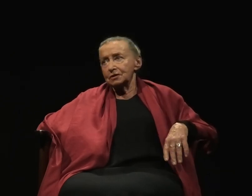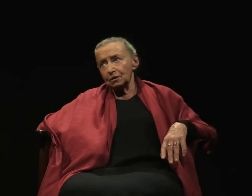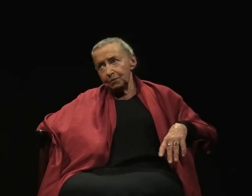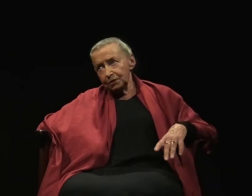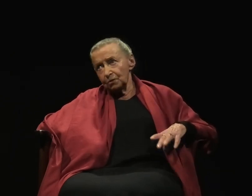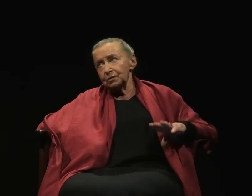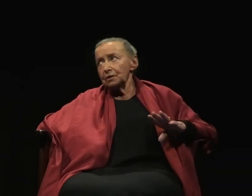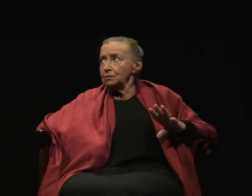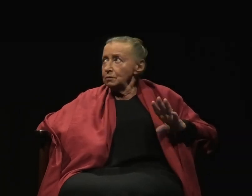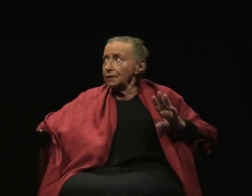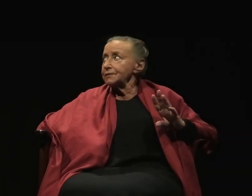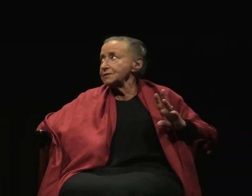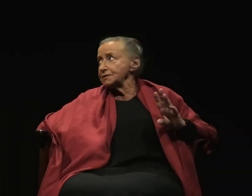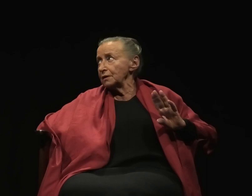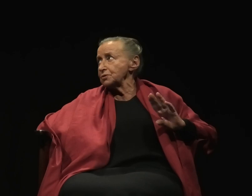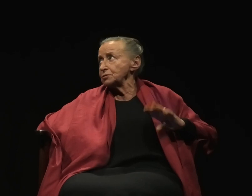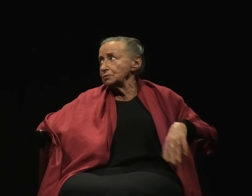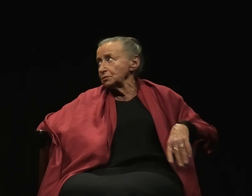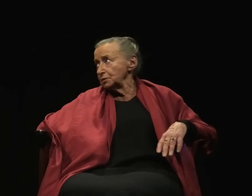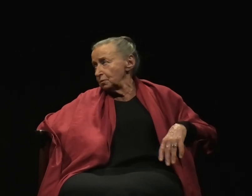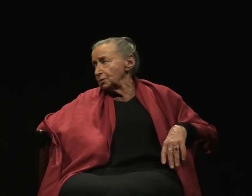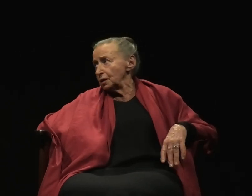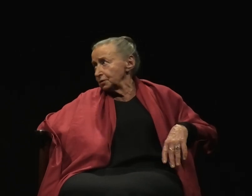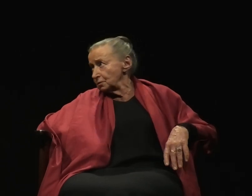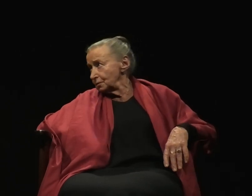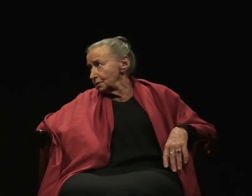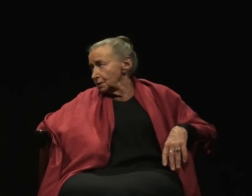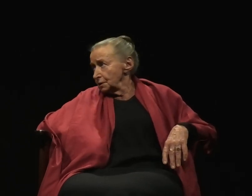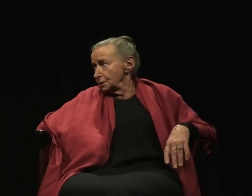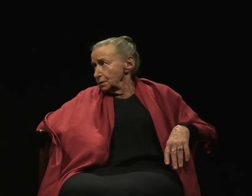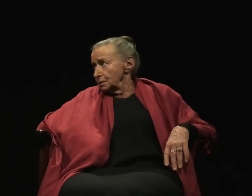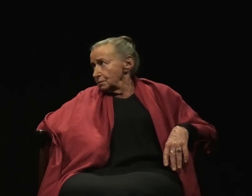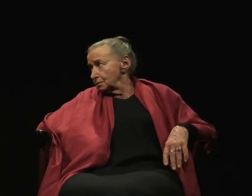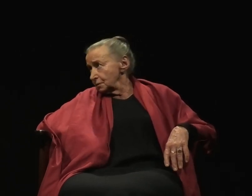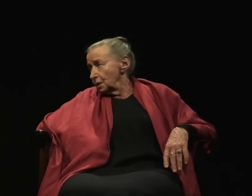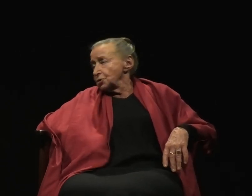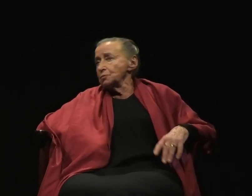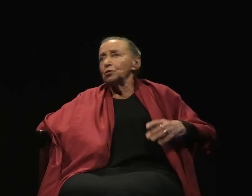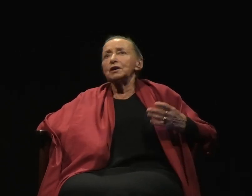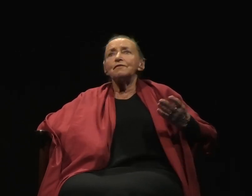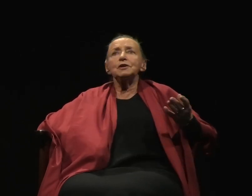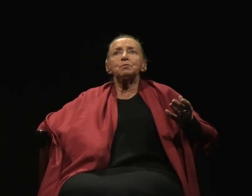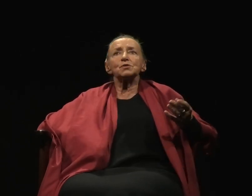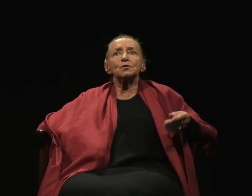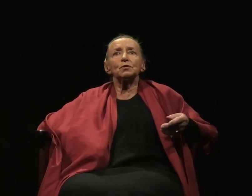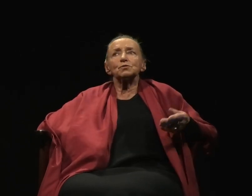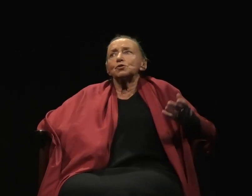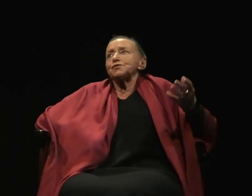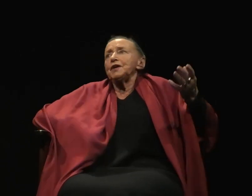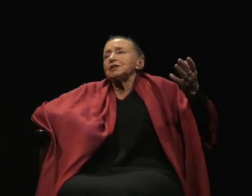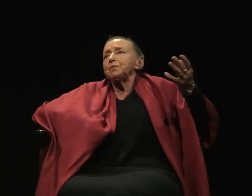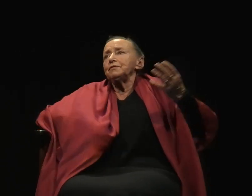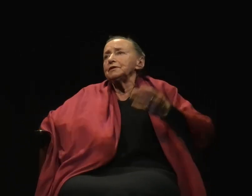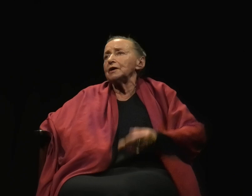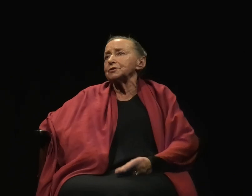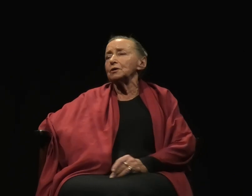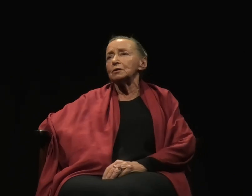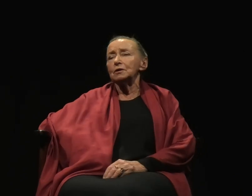one somewhat older, in a straitened way? Will his family let him? What will others say?